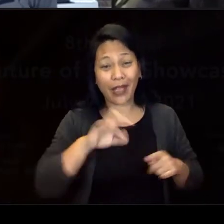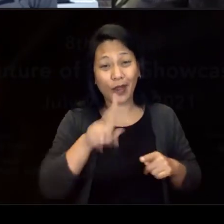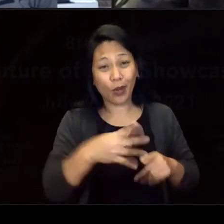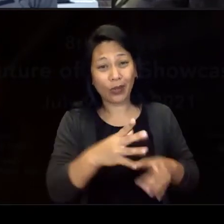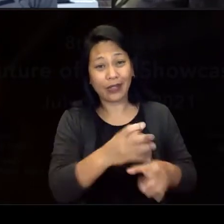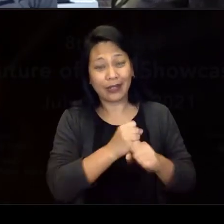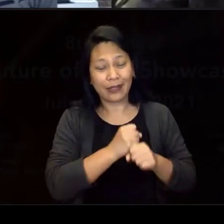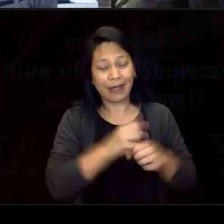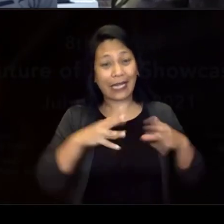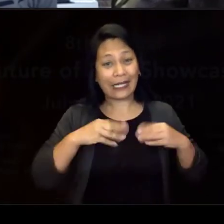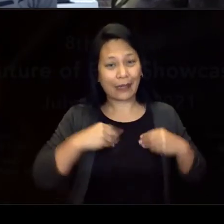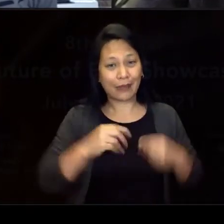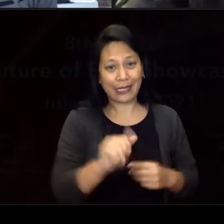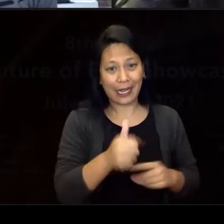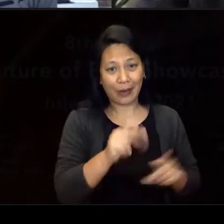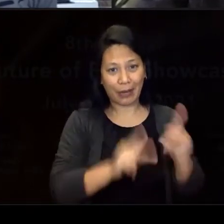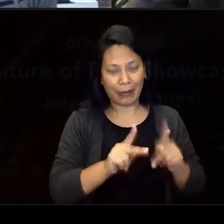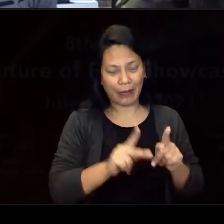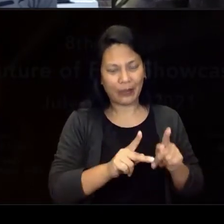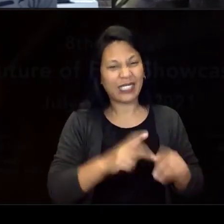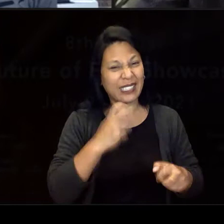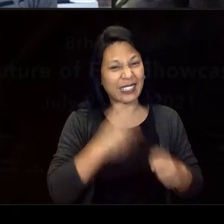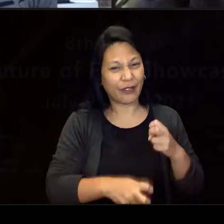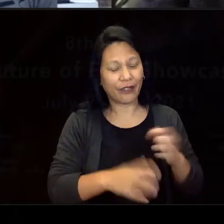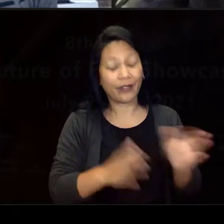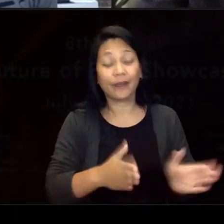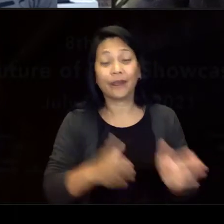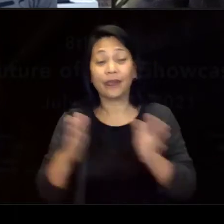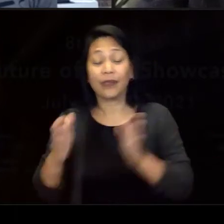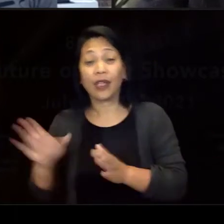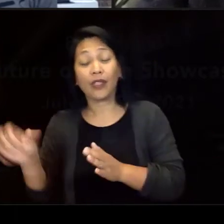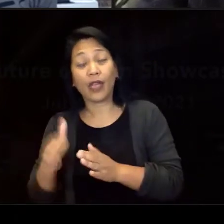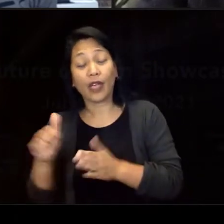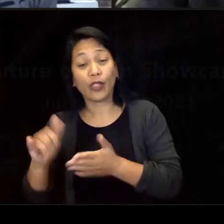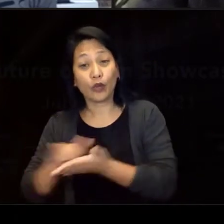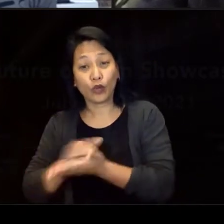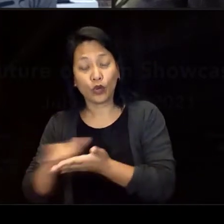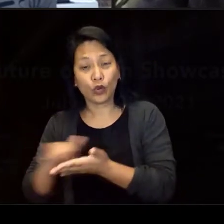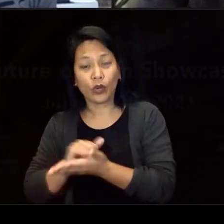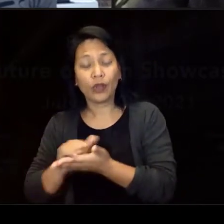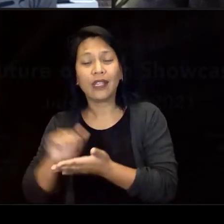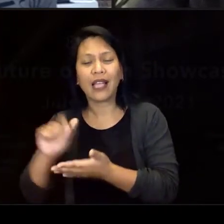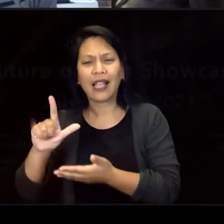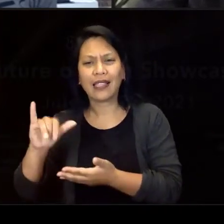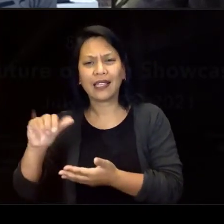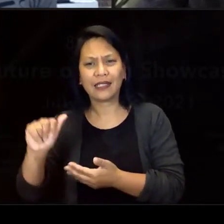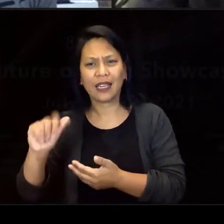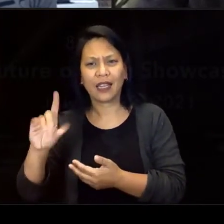And the one in New York by Alicia Rodis.